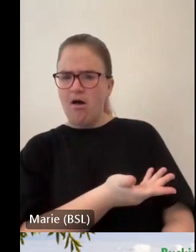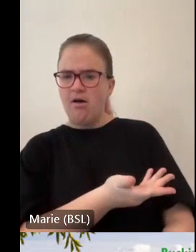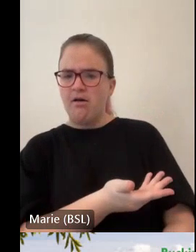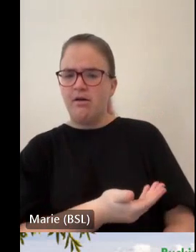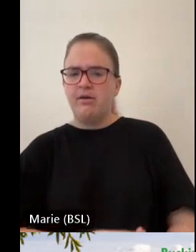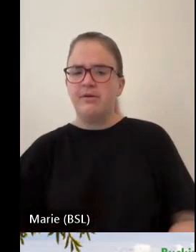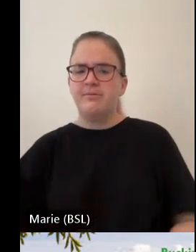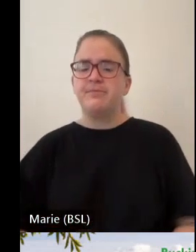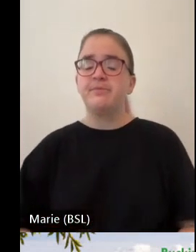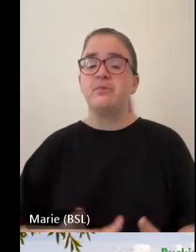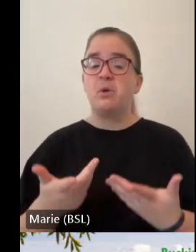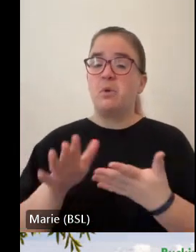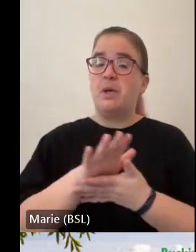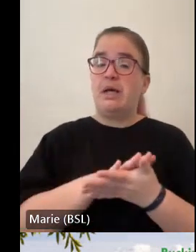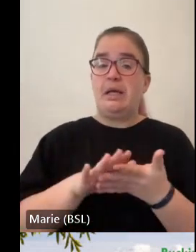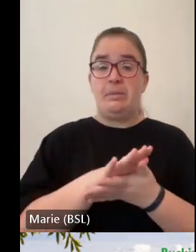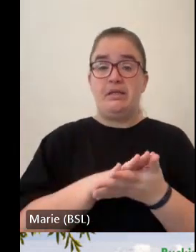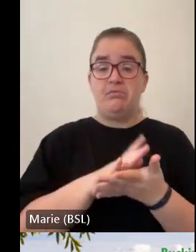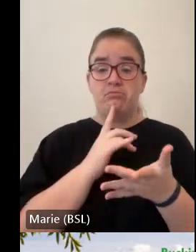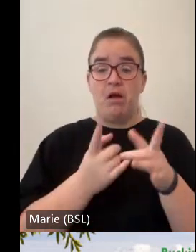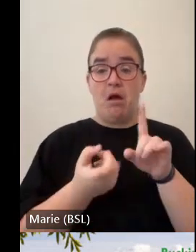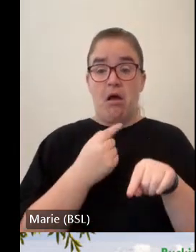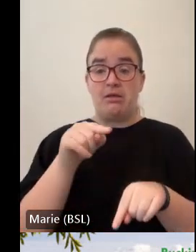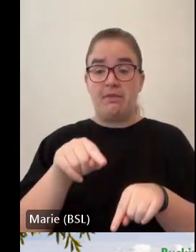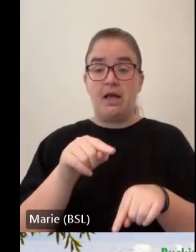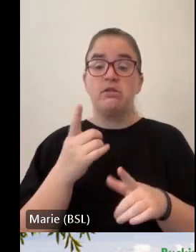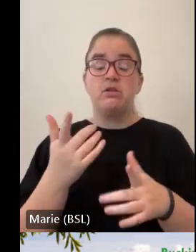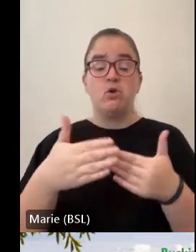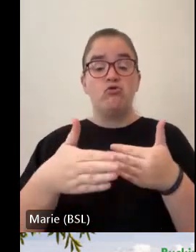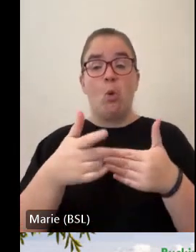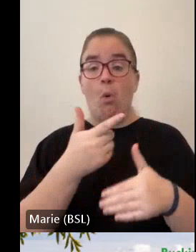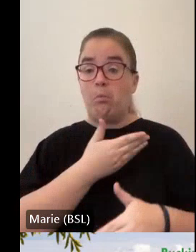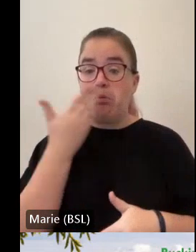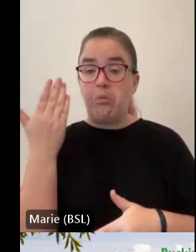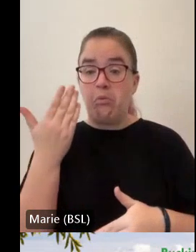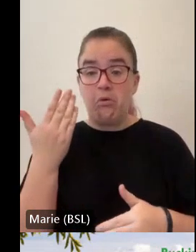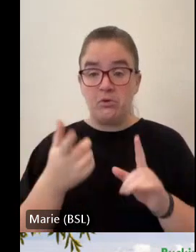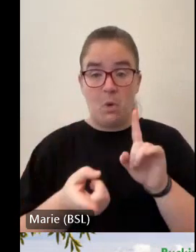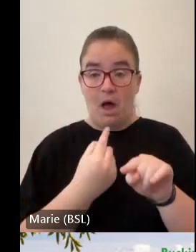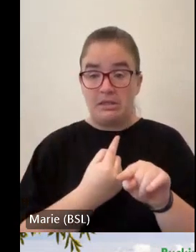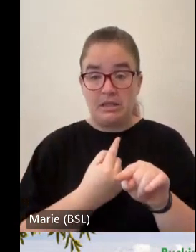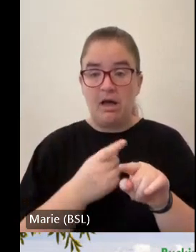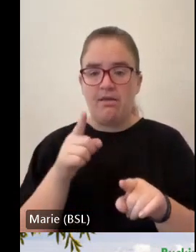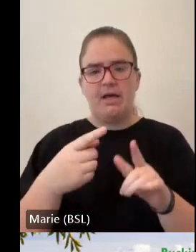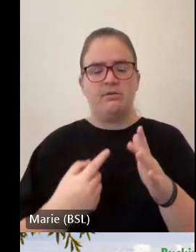And so, you know, answer to that either don't answer the door, which would probably be advice number one.